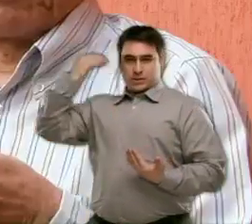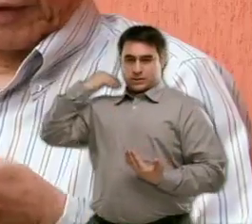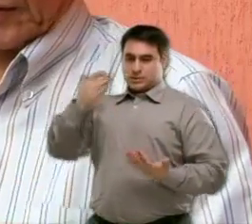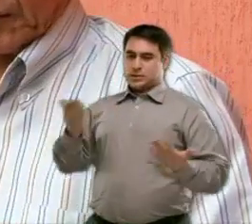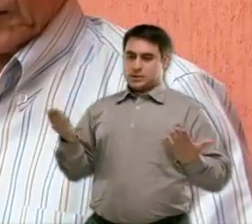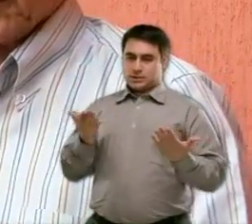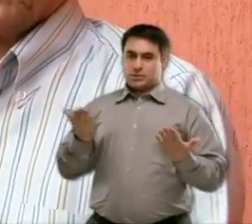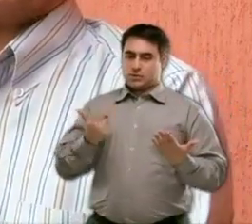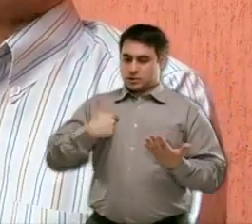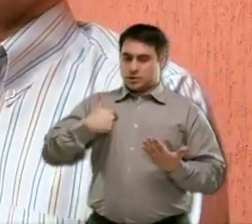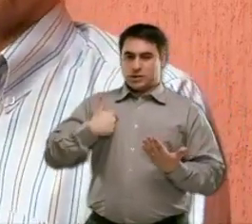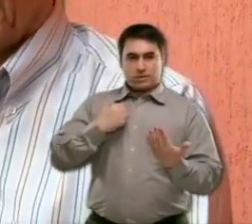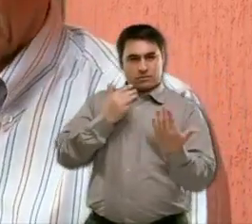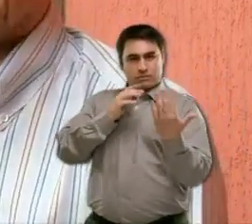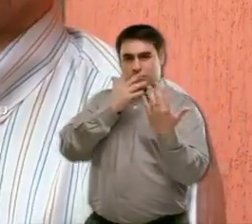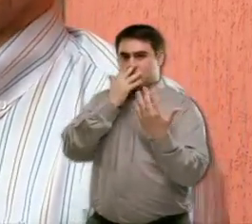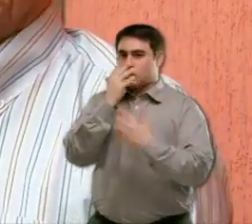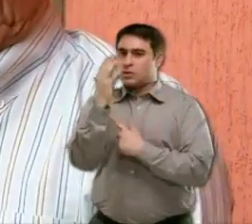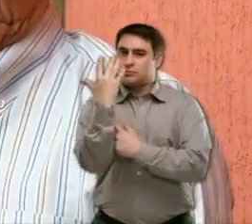and will later be compared to that. Simple things, for example: